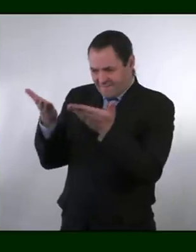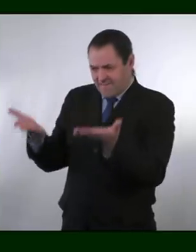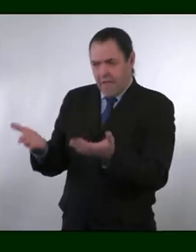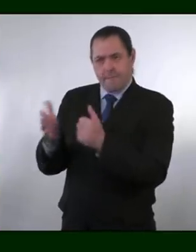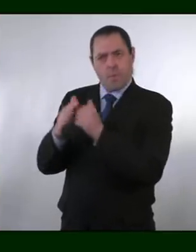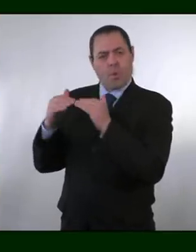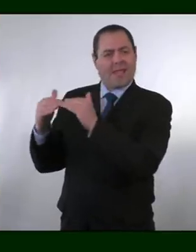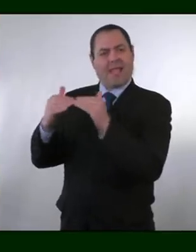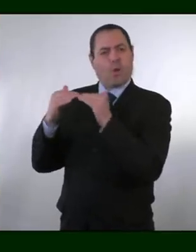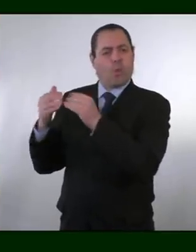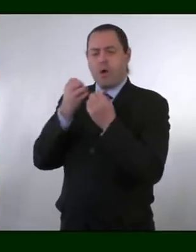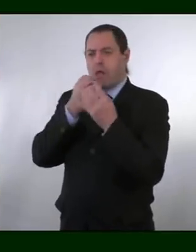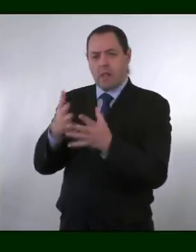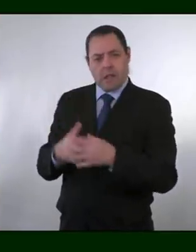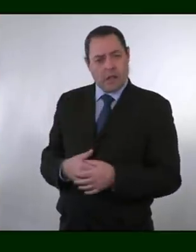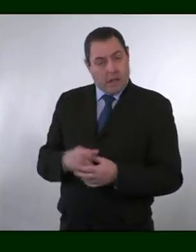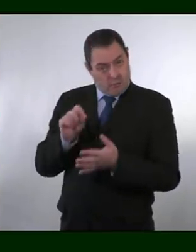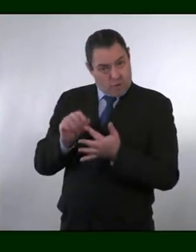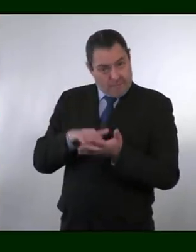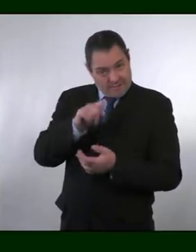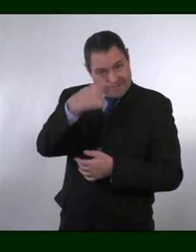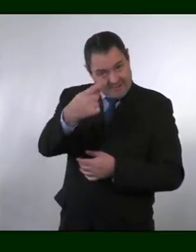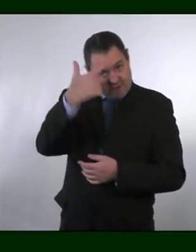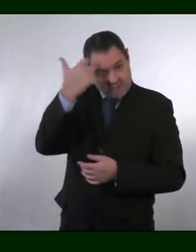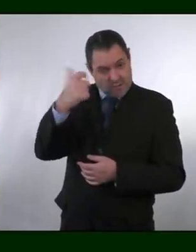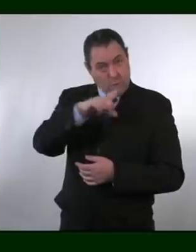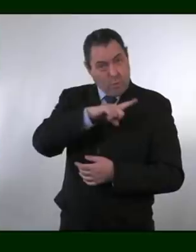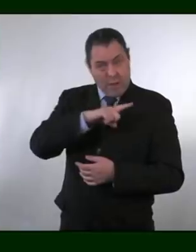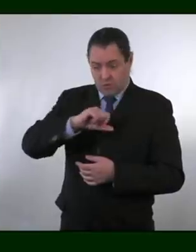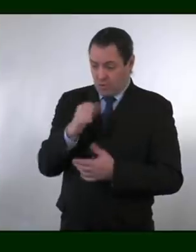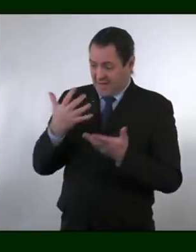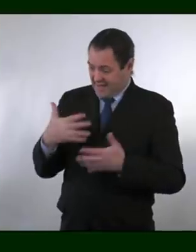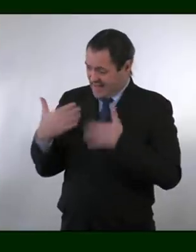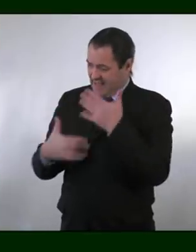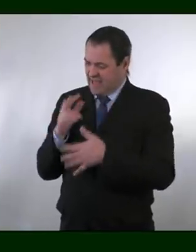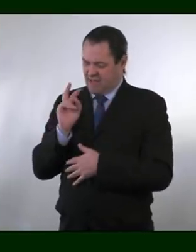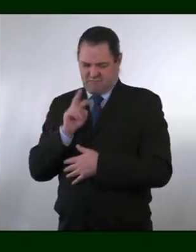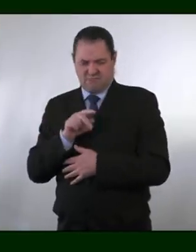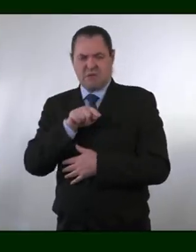Does the Prime Minister understand why the people in Scotland think it is he and his Parliament